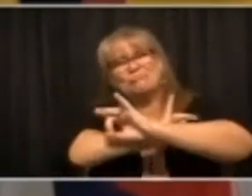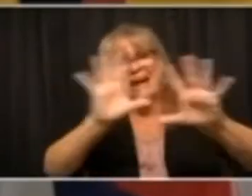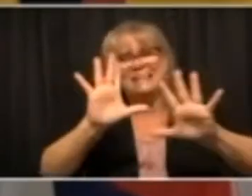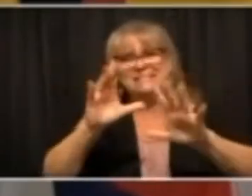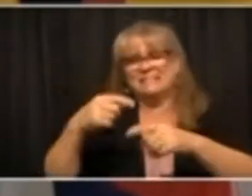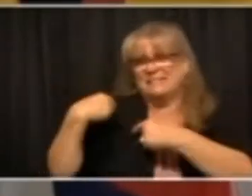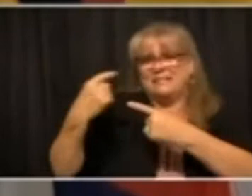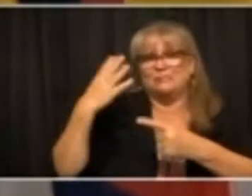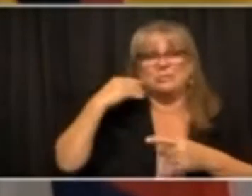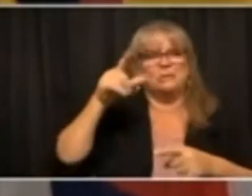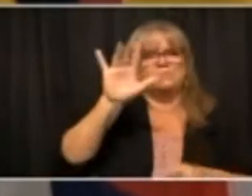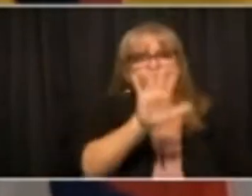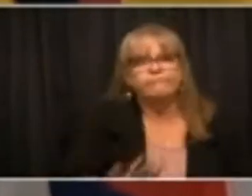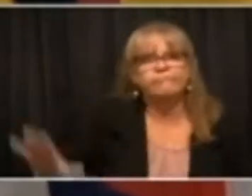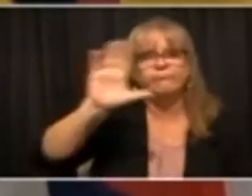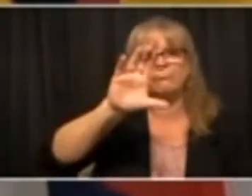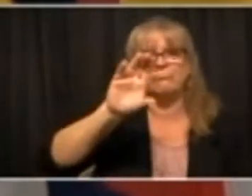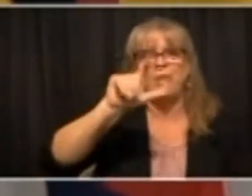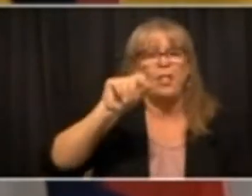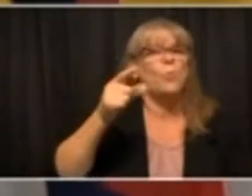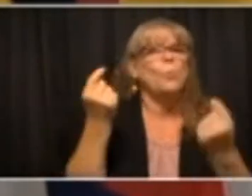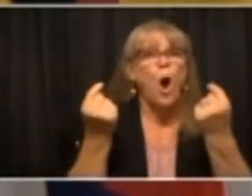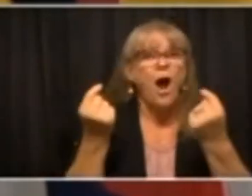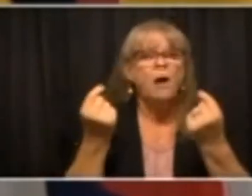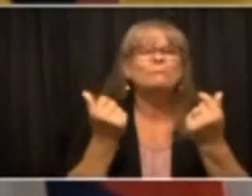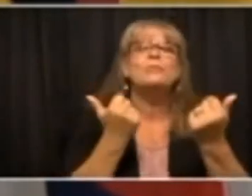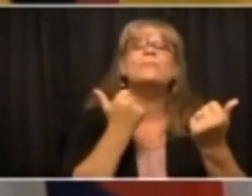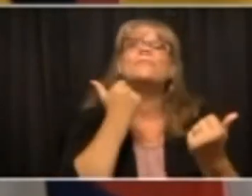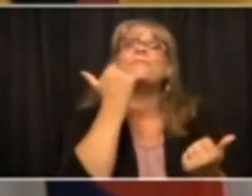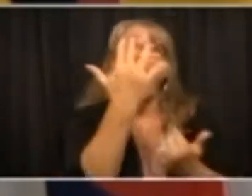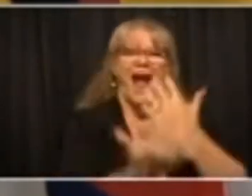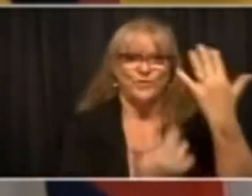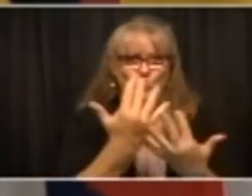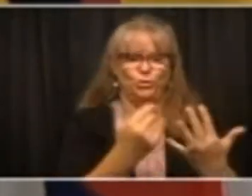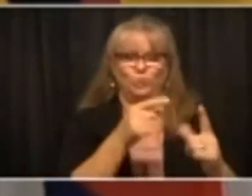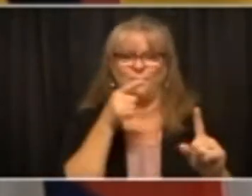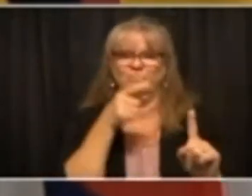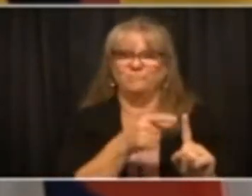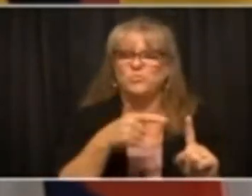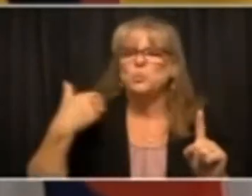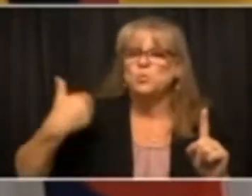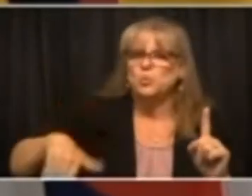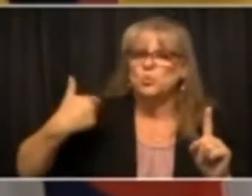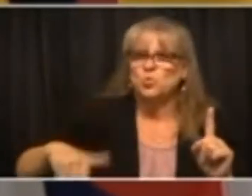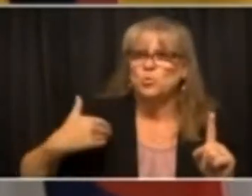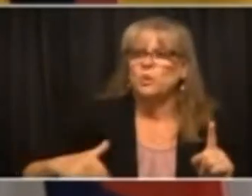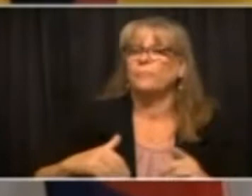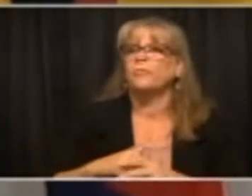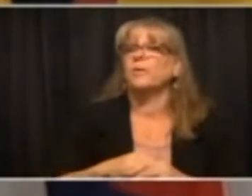wildfire situation which also impacts and interacts with